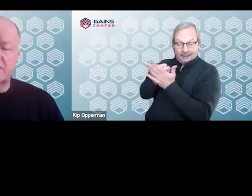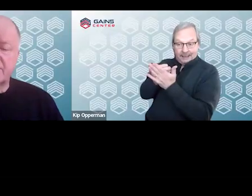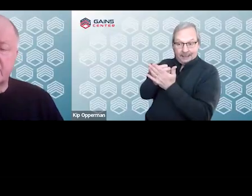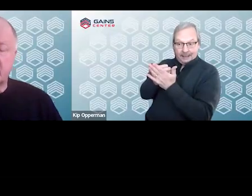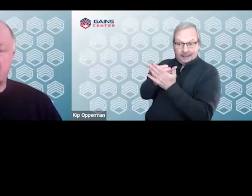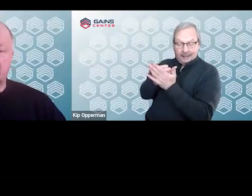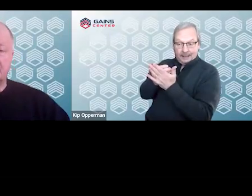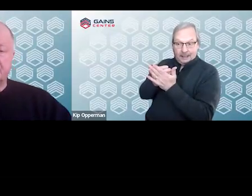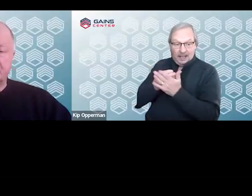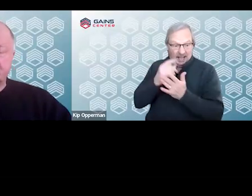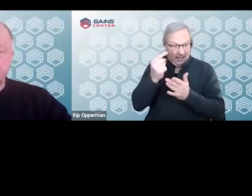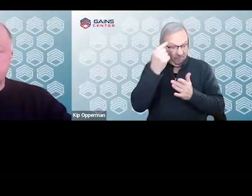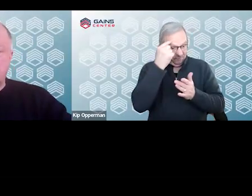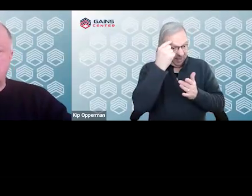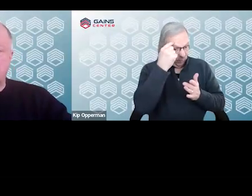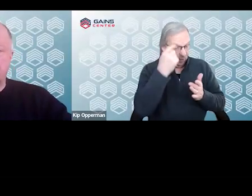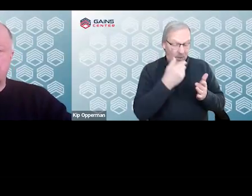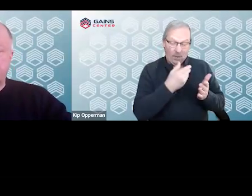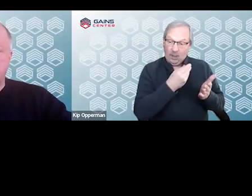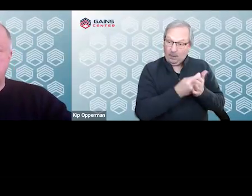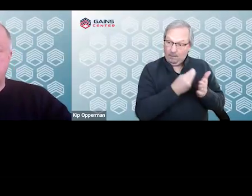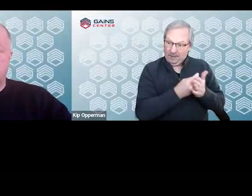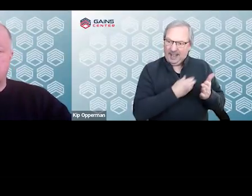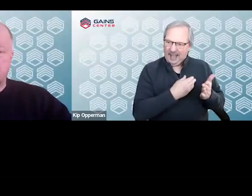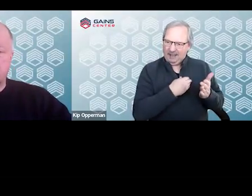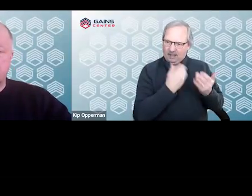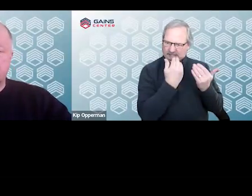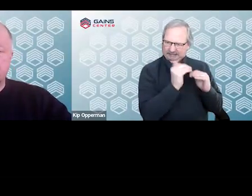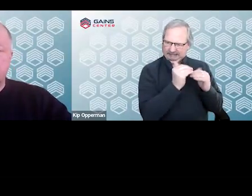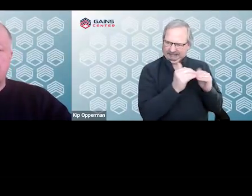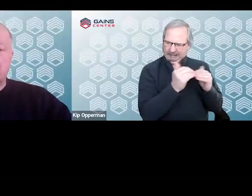of the federal restrictions.